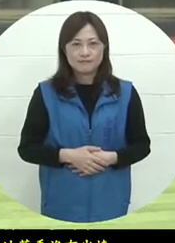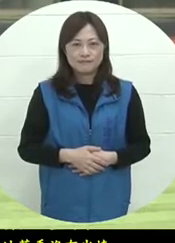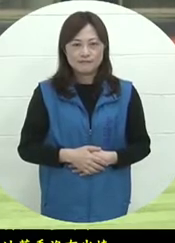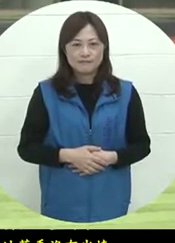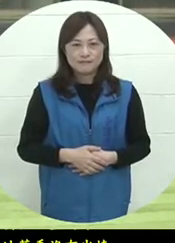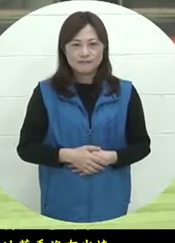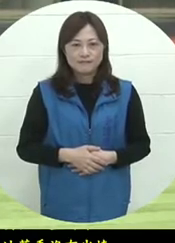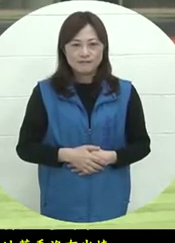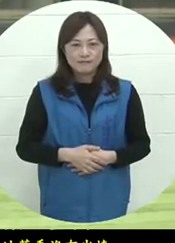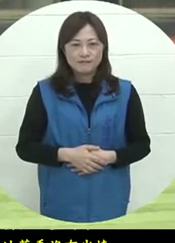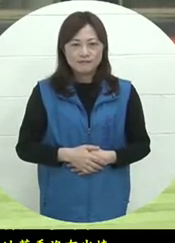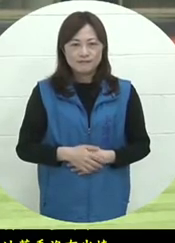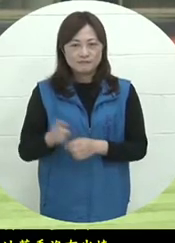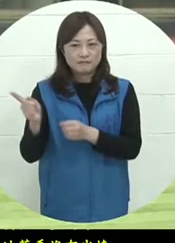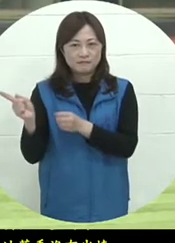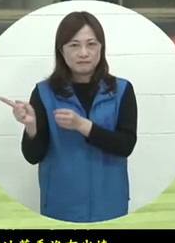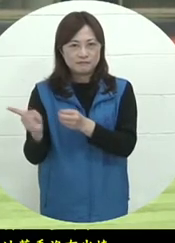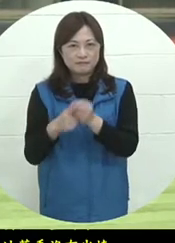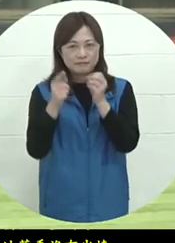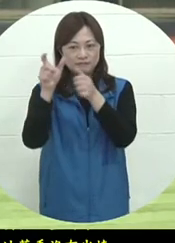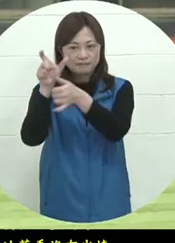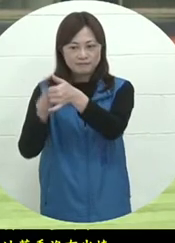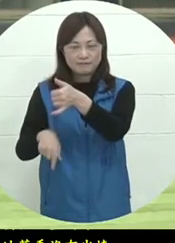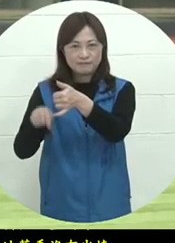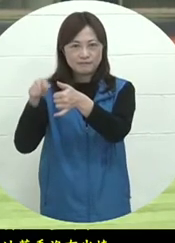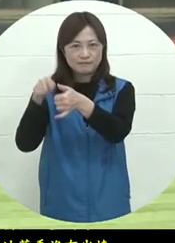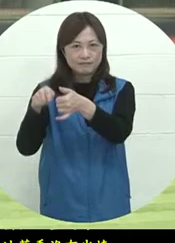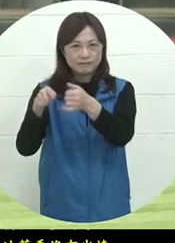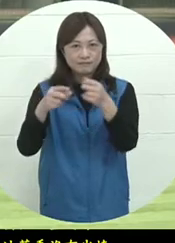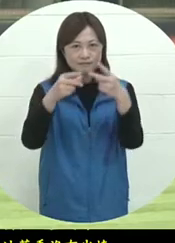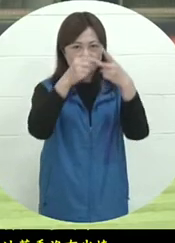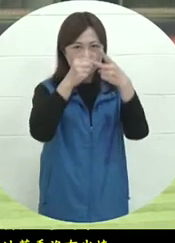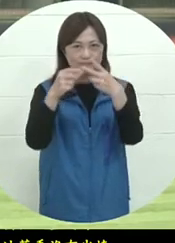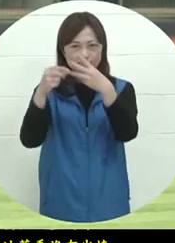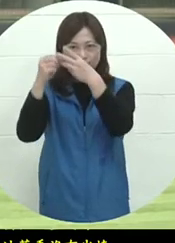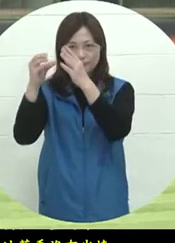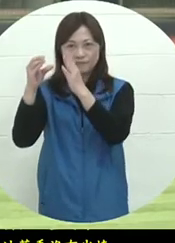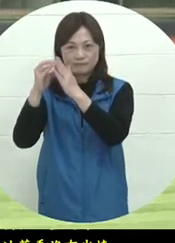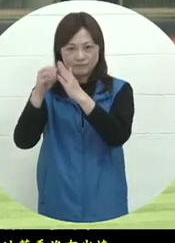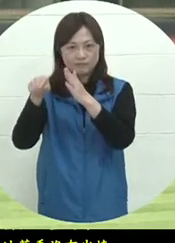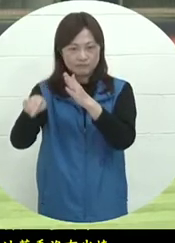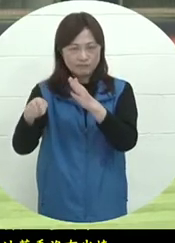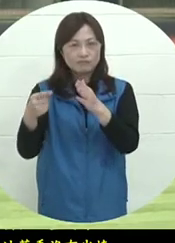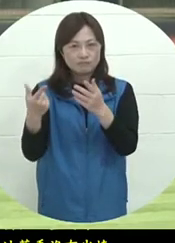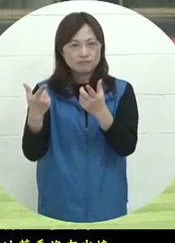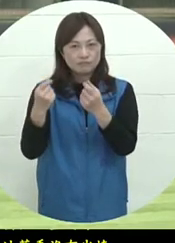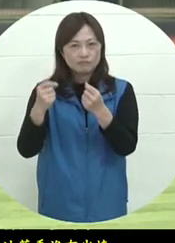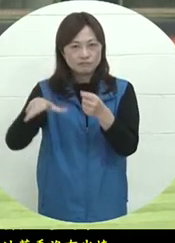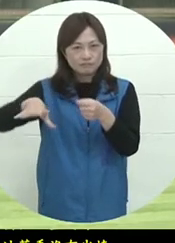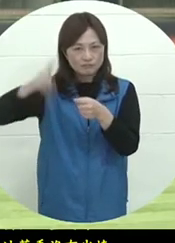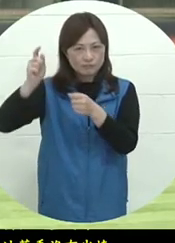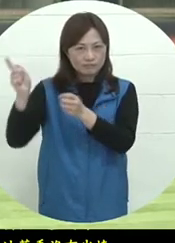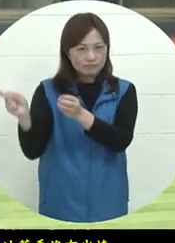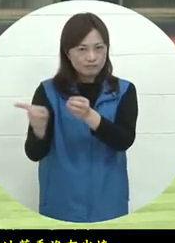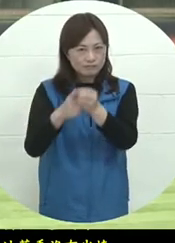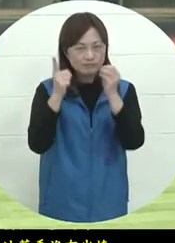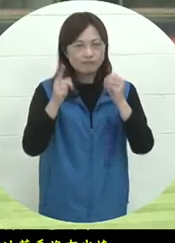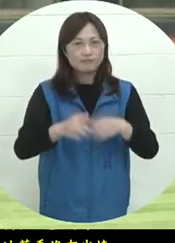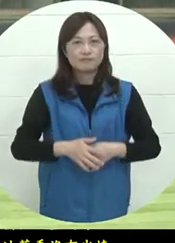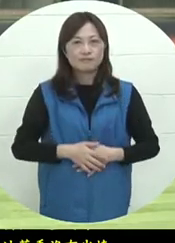served as the first batter of the inning for two consecutive half-innings. The result was different from the previous time